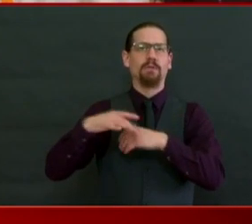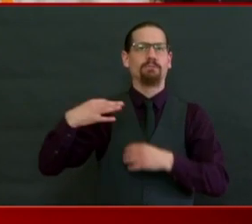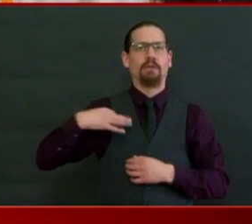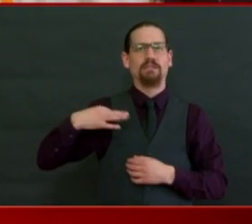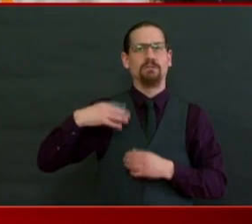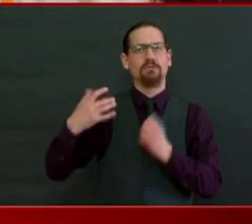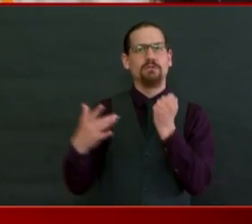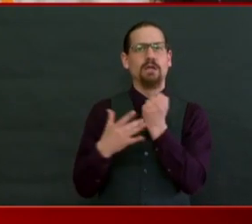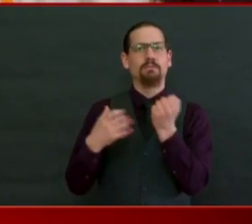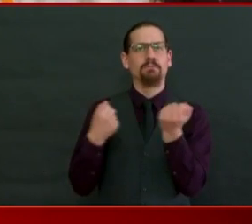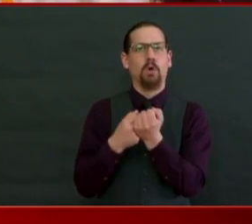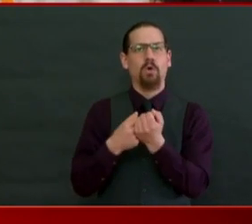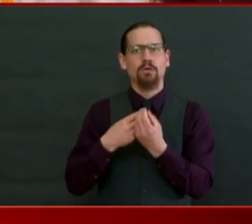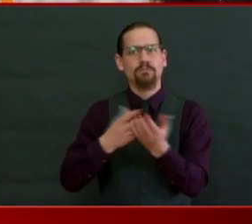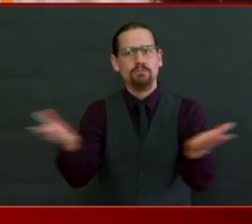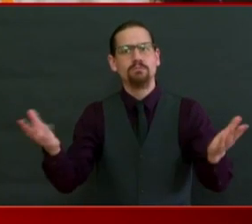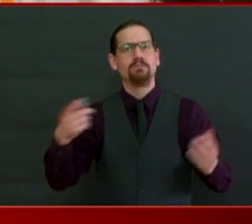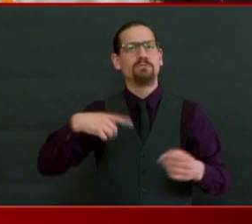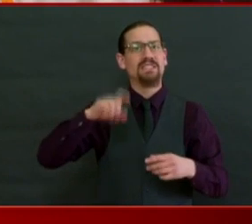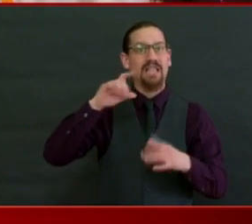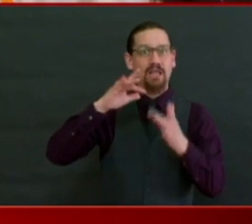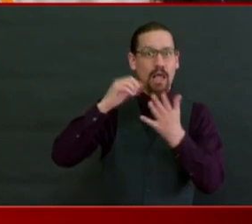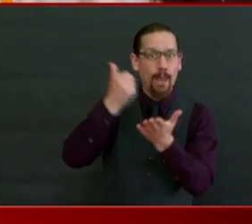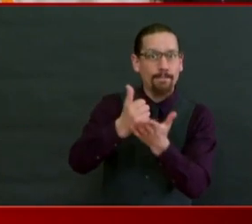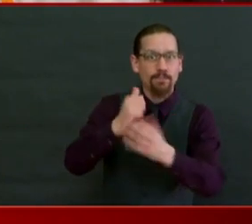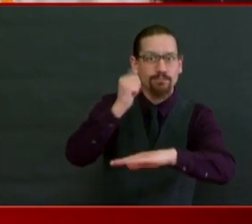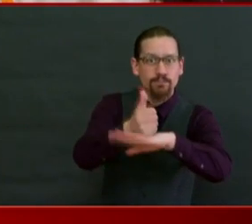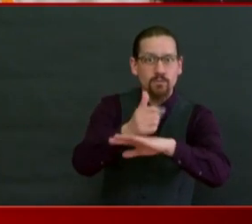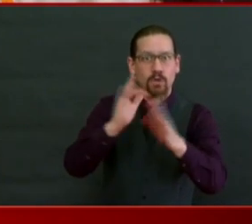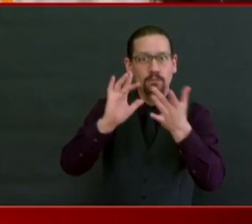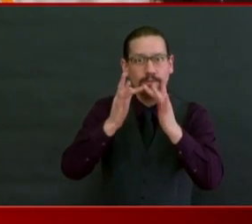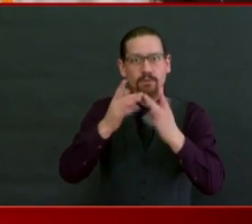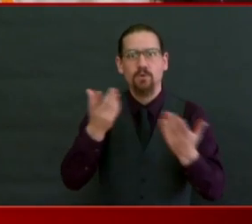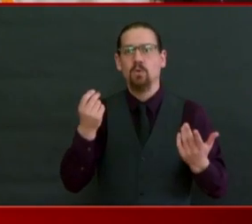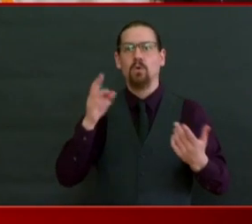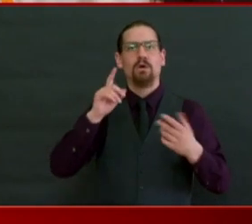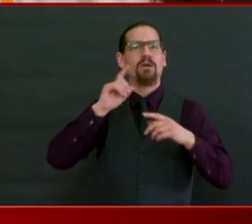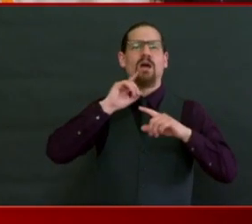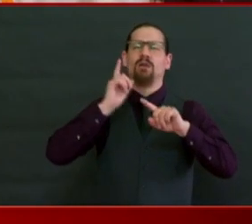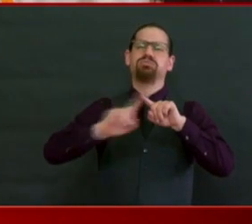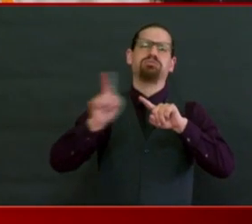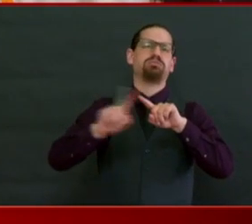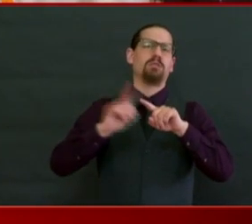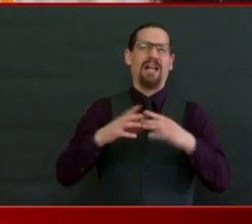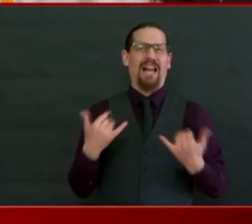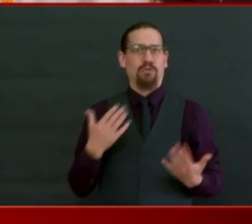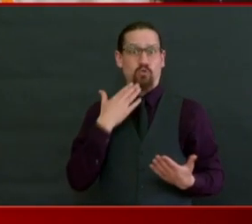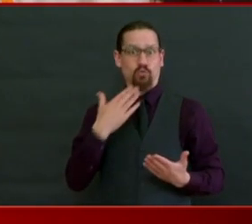ONE-HEALTH. WE HAVE LINED UP TECH VOLUNTEERS AND HELP YOU DO AN ONLINE